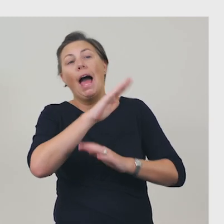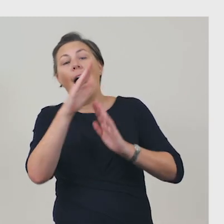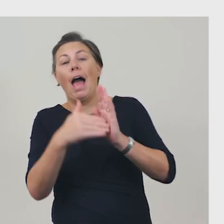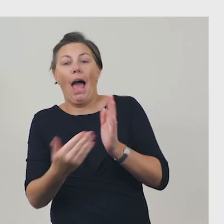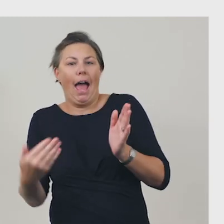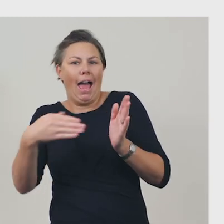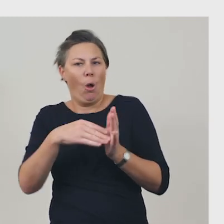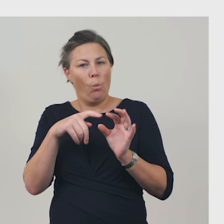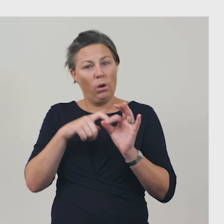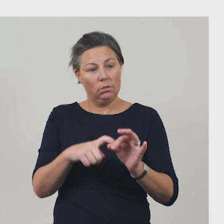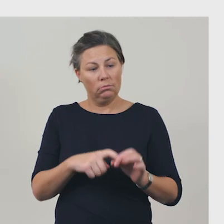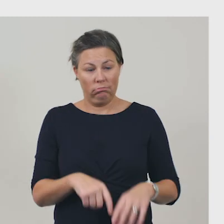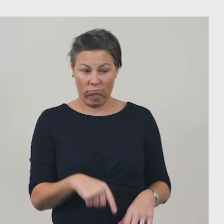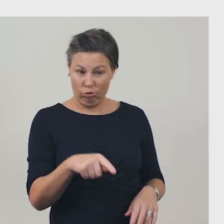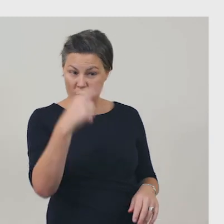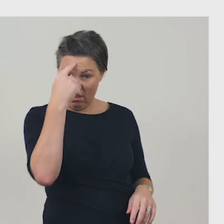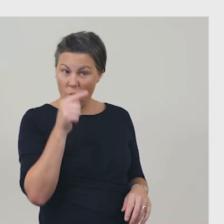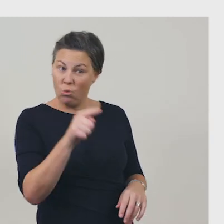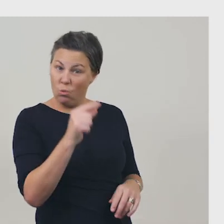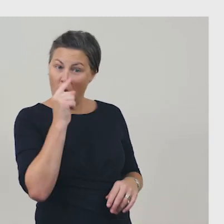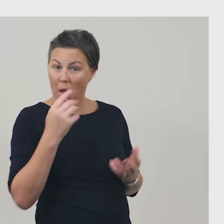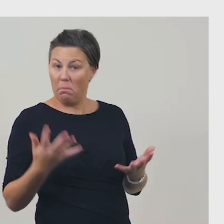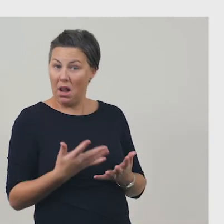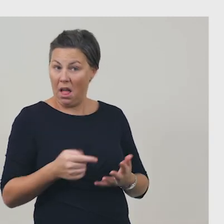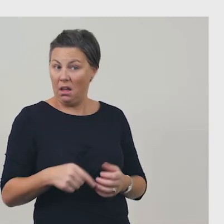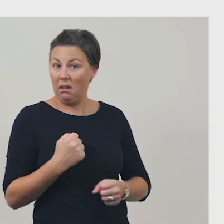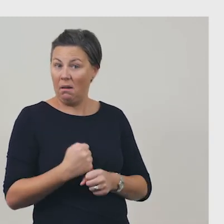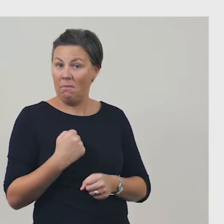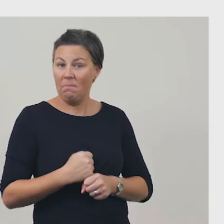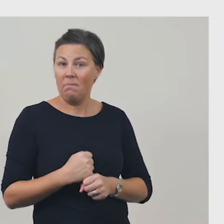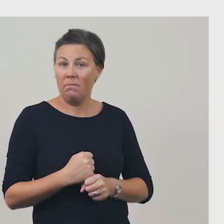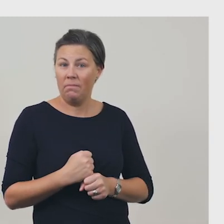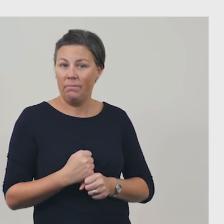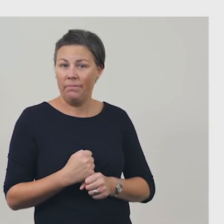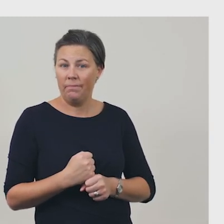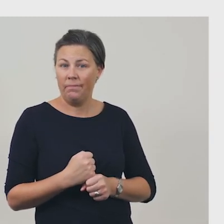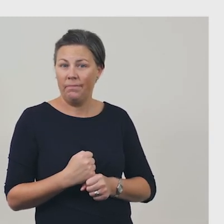‘Do you have what it takes to play Punbelievable?’